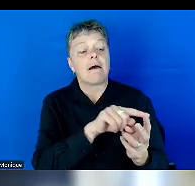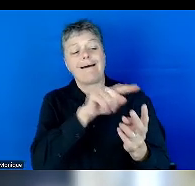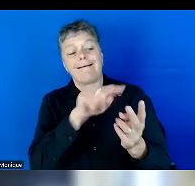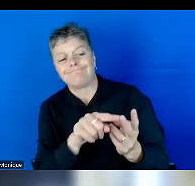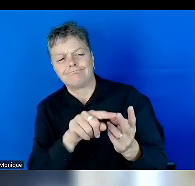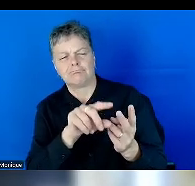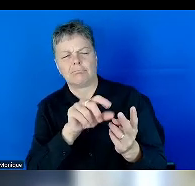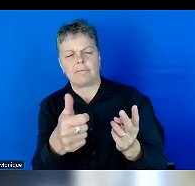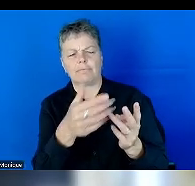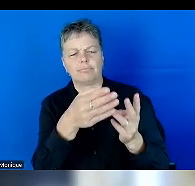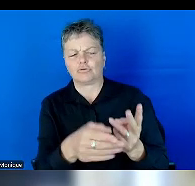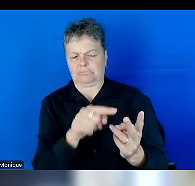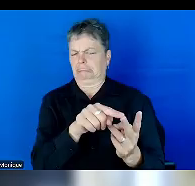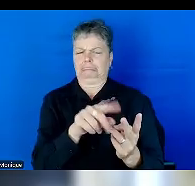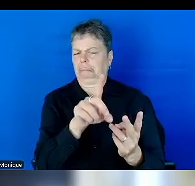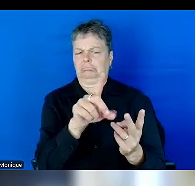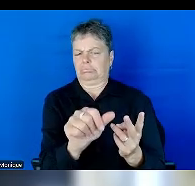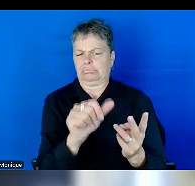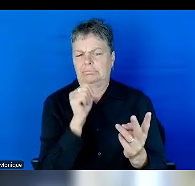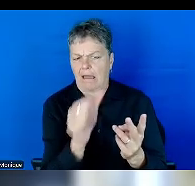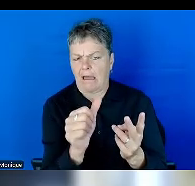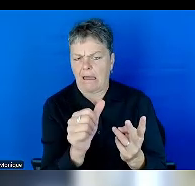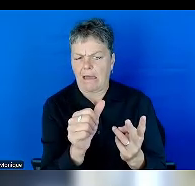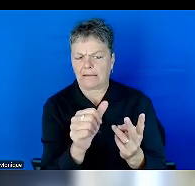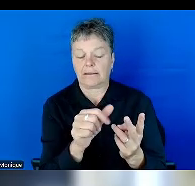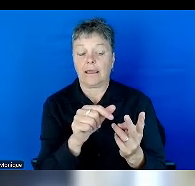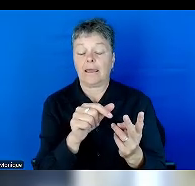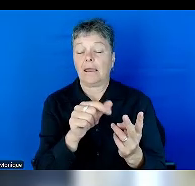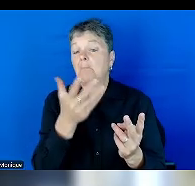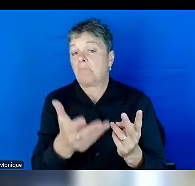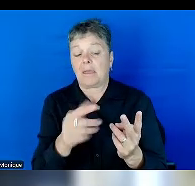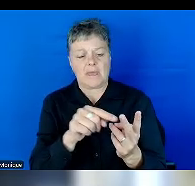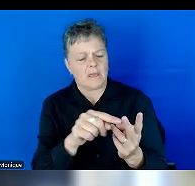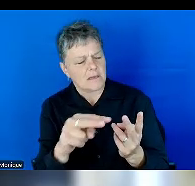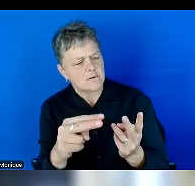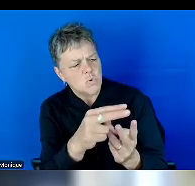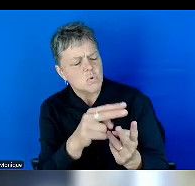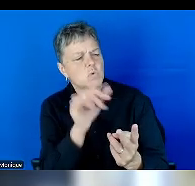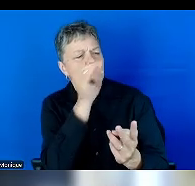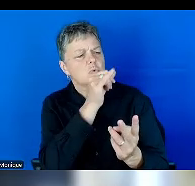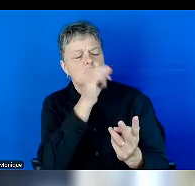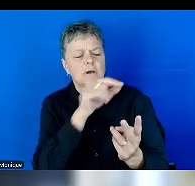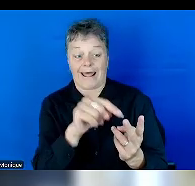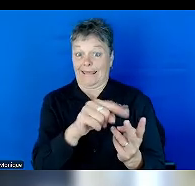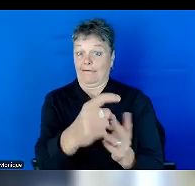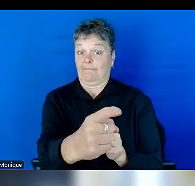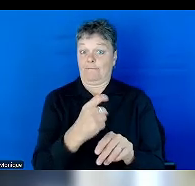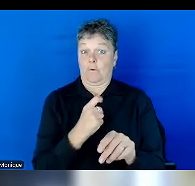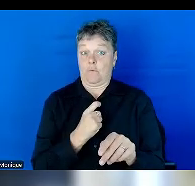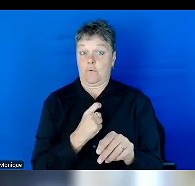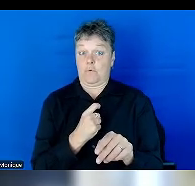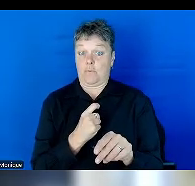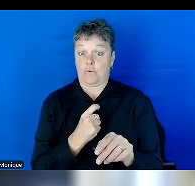uh if your friend calls on your behalf and you're not with them to talk to us, we won't